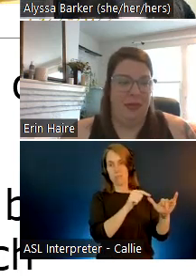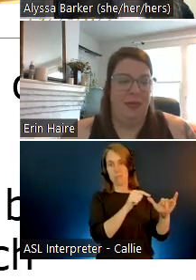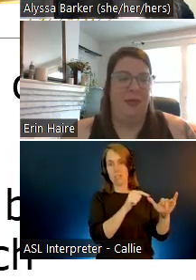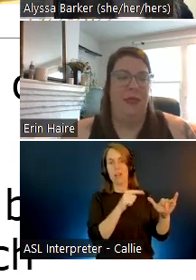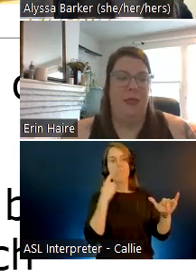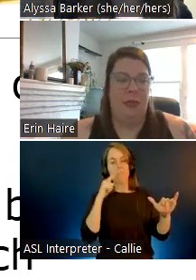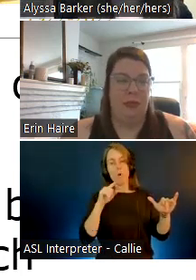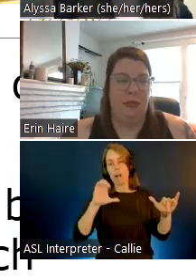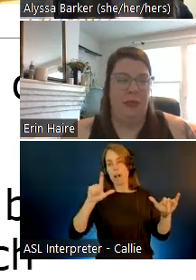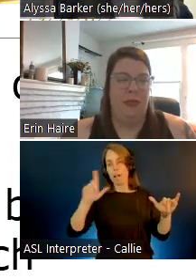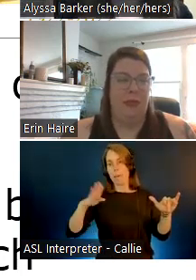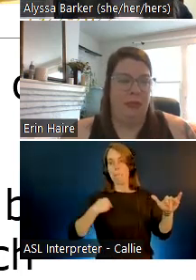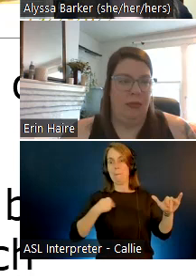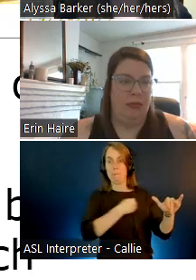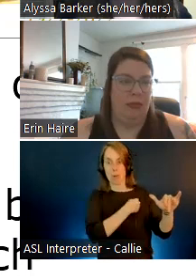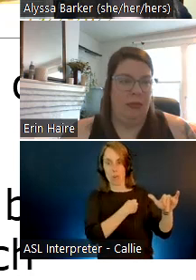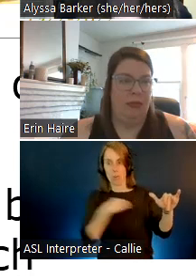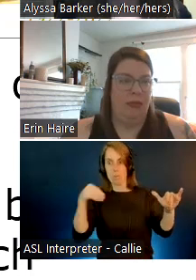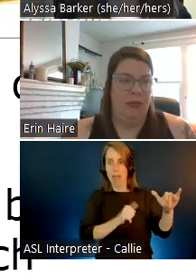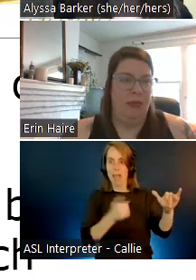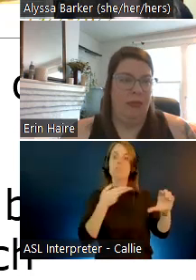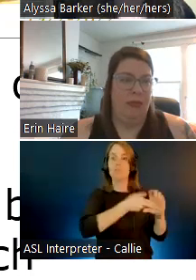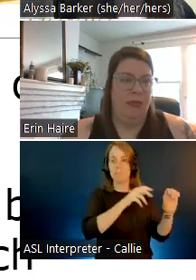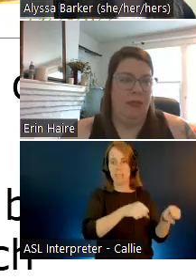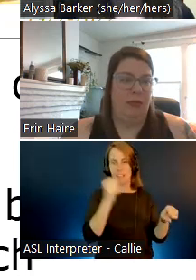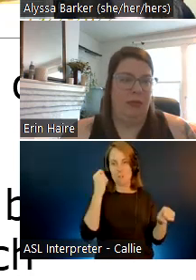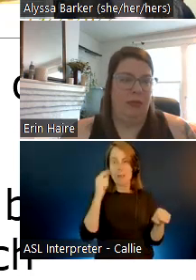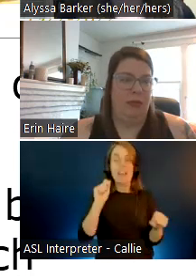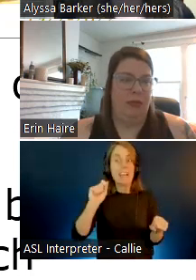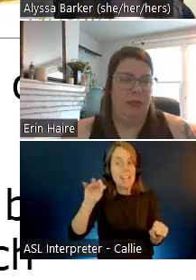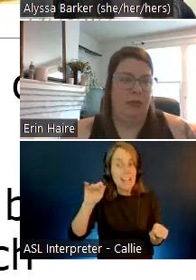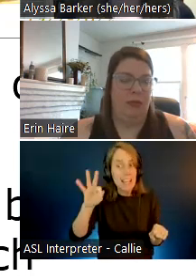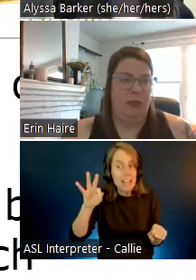so if the club is is itself being discriminatory in its membership um then that could lead to